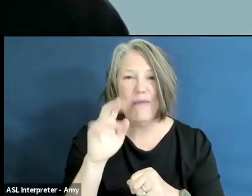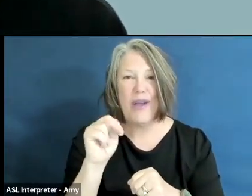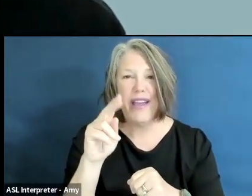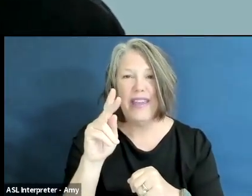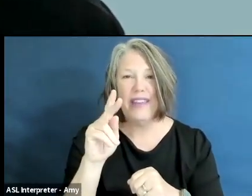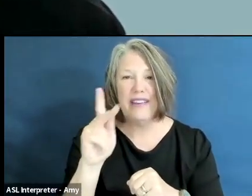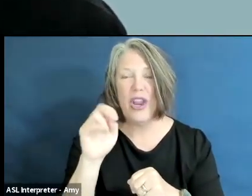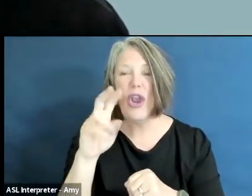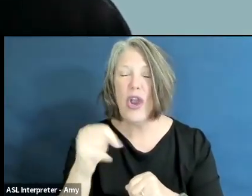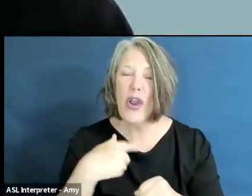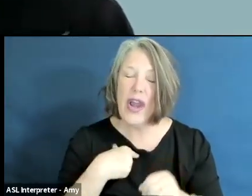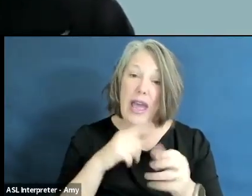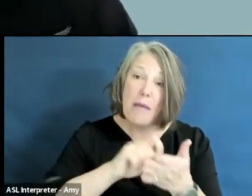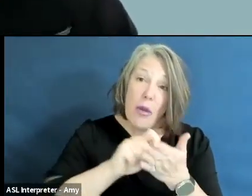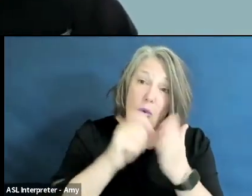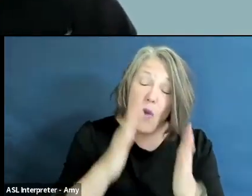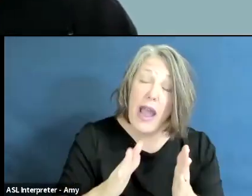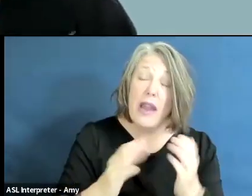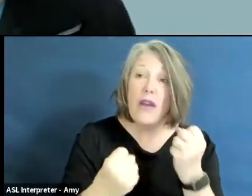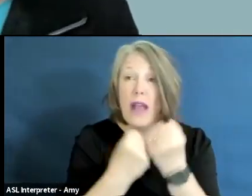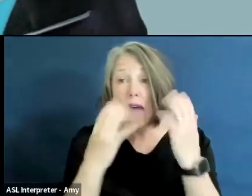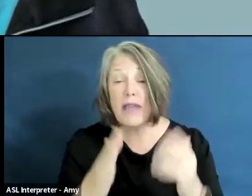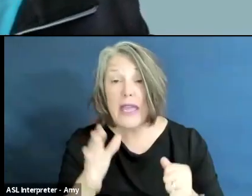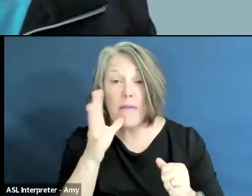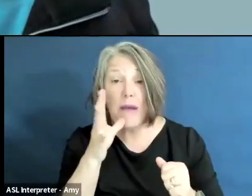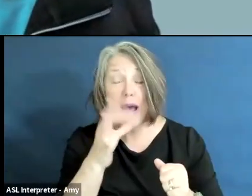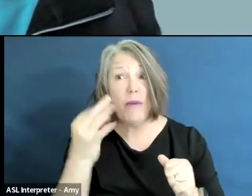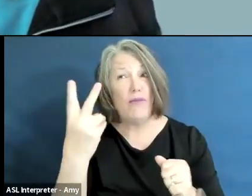I'm an advocate, and I'm a mom of two amazing kids.